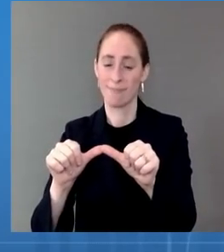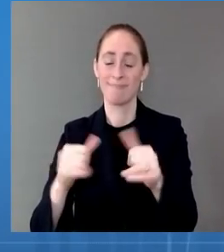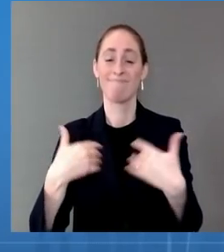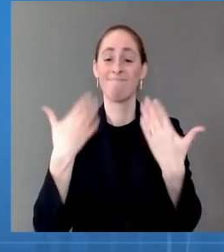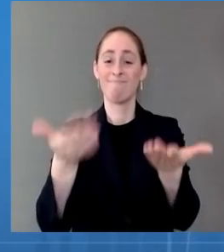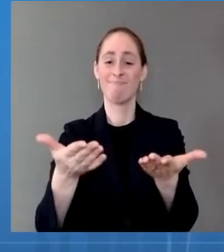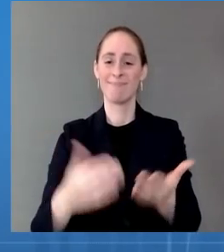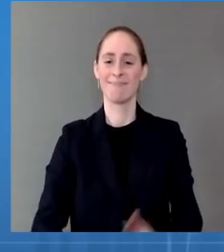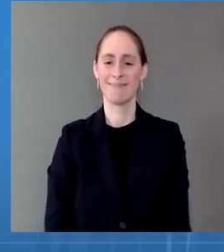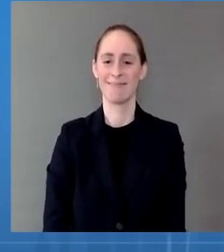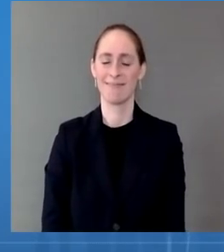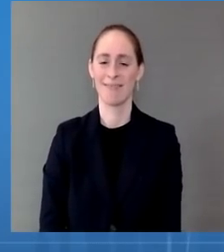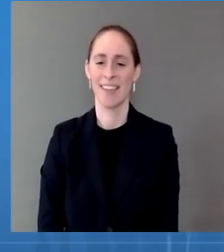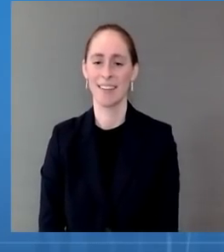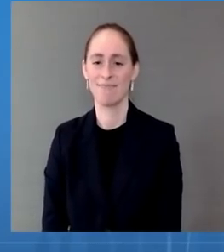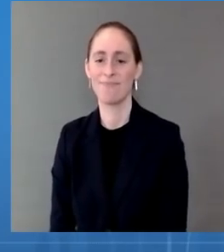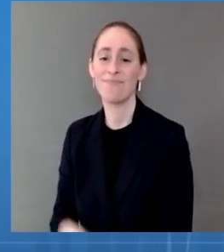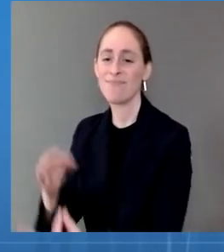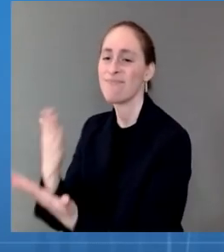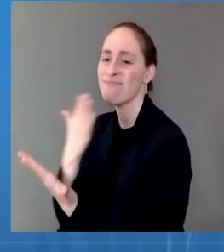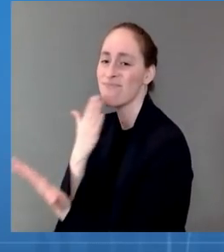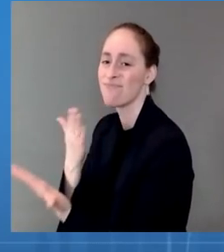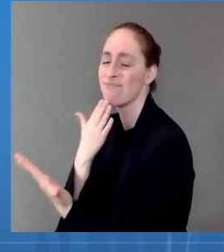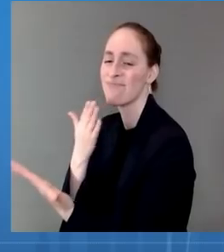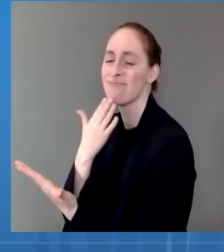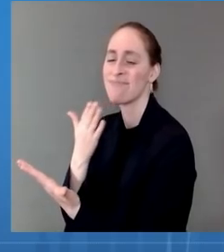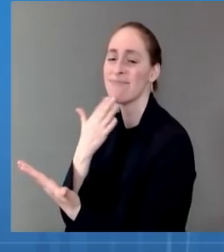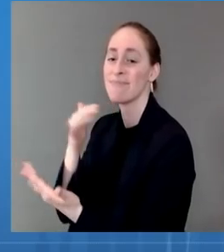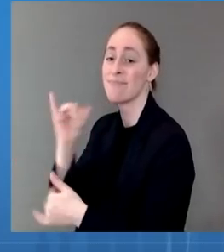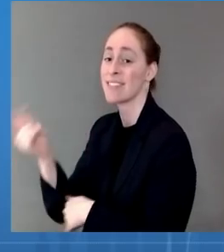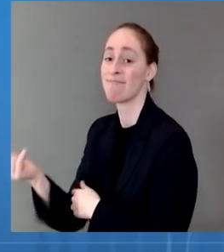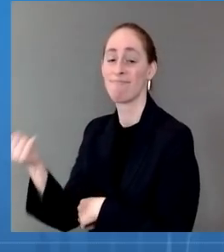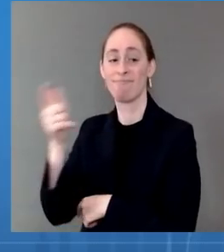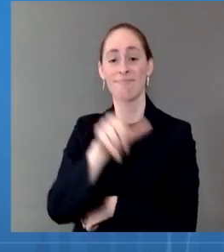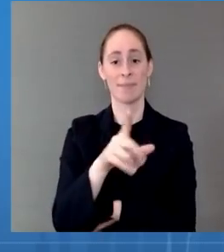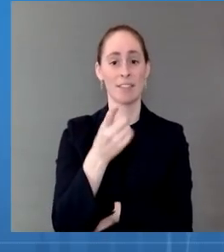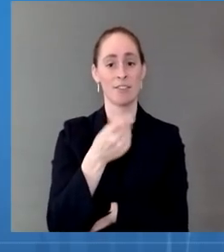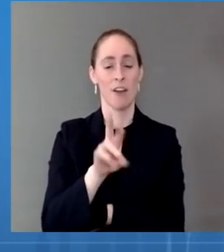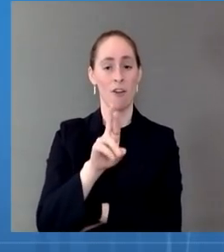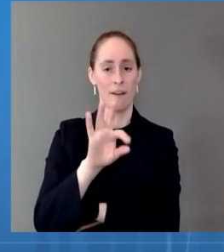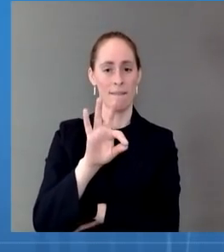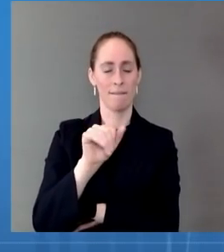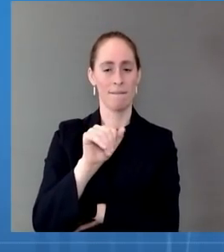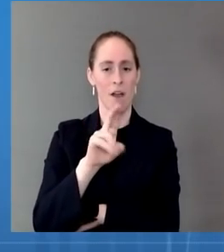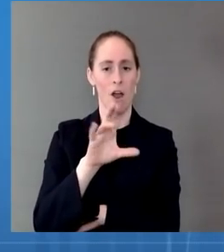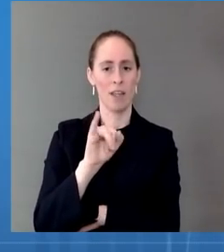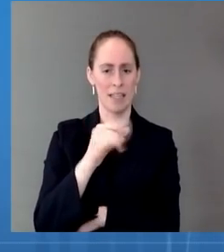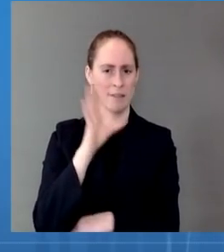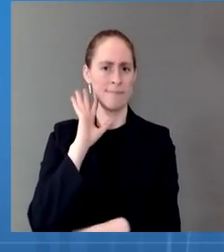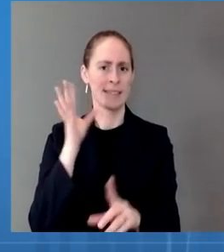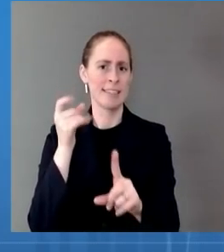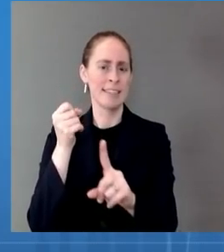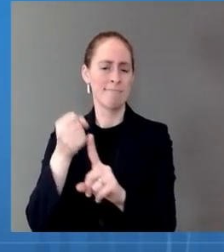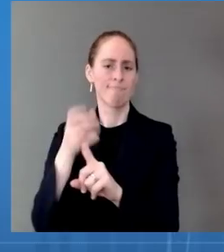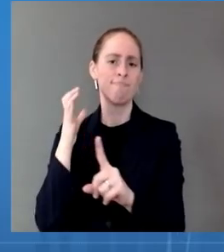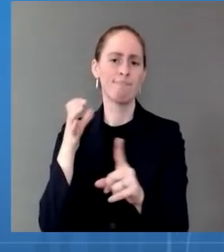of the latest science on hammer crime. Before I turn to him, I want to level set and how we should be thinking about the variant